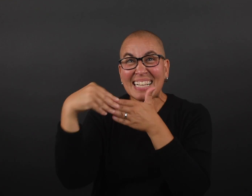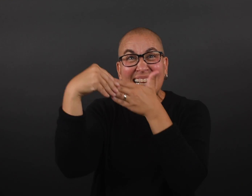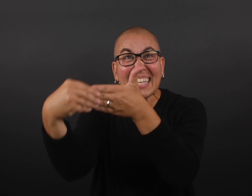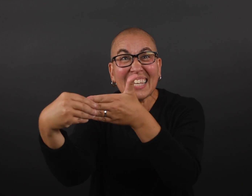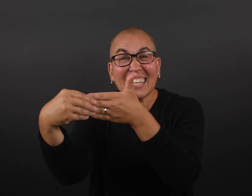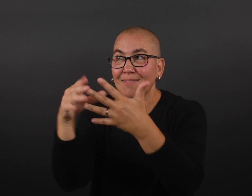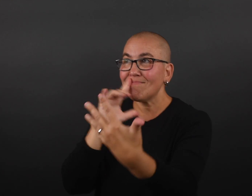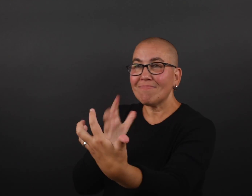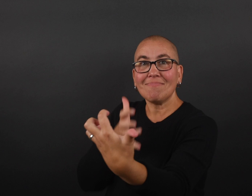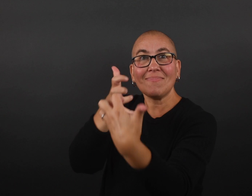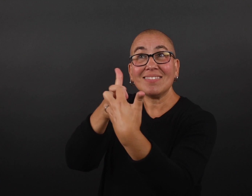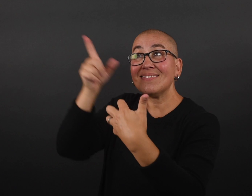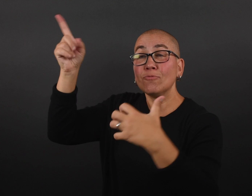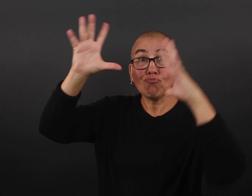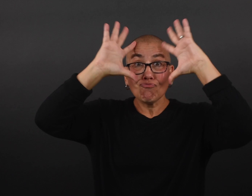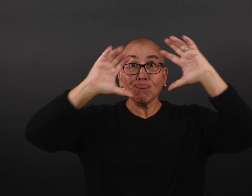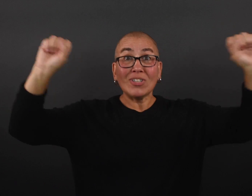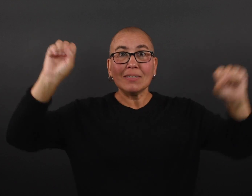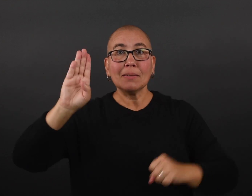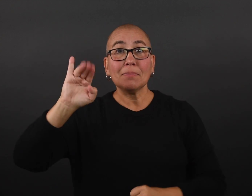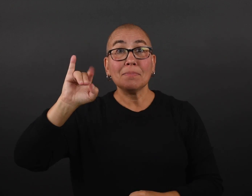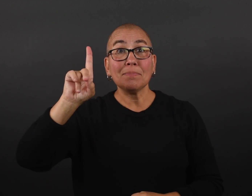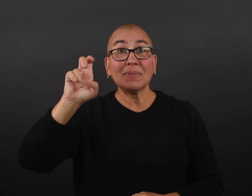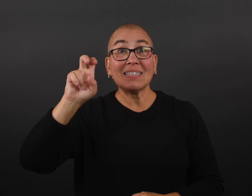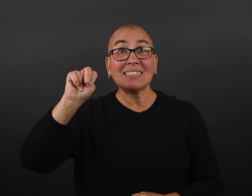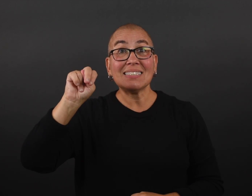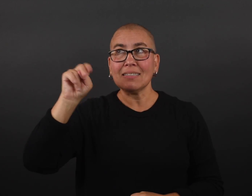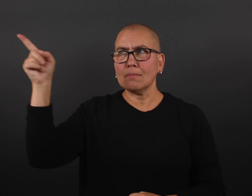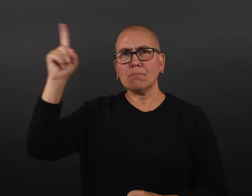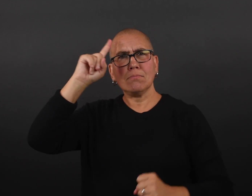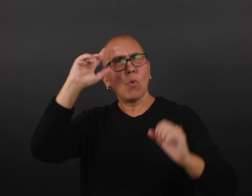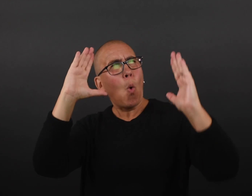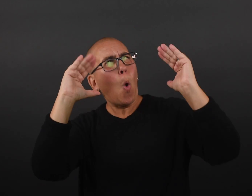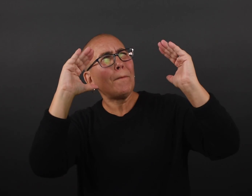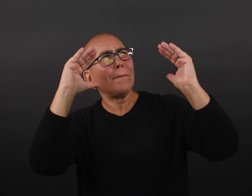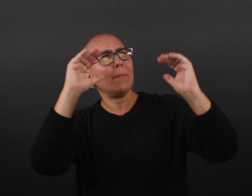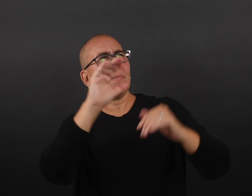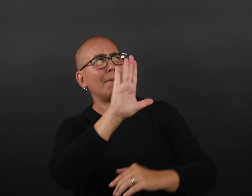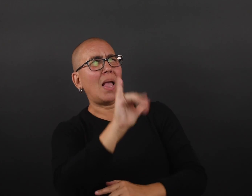Minnesota is still one of only two Midwestern states to achieve President Biden’s goal